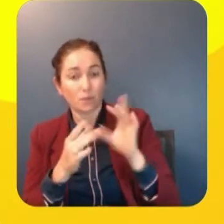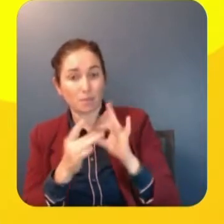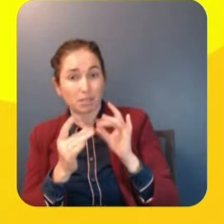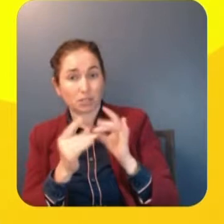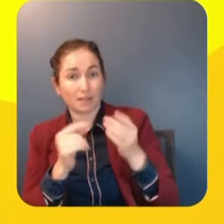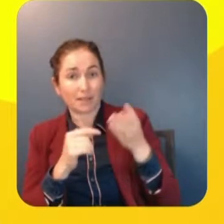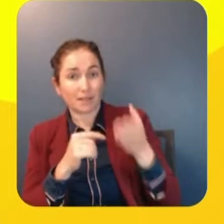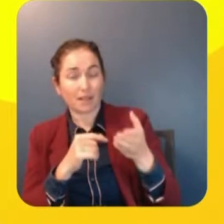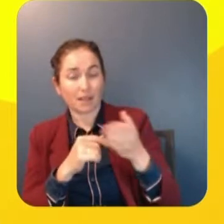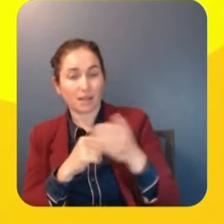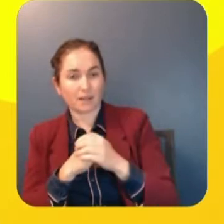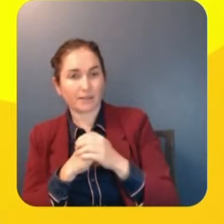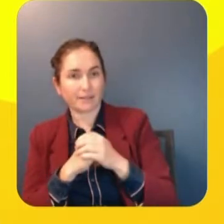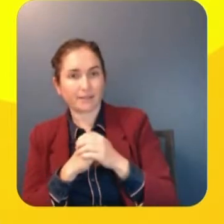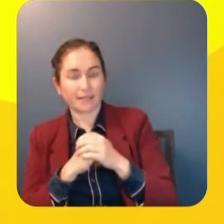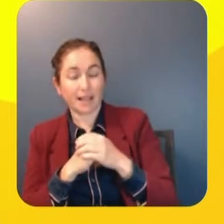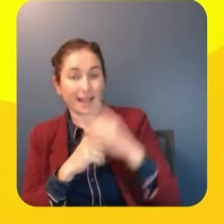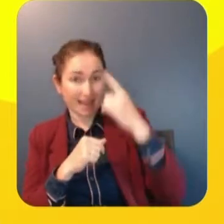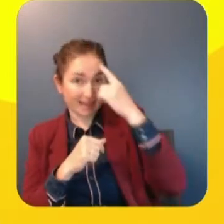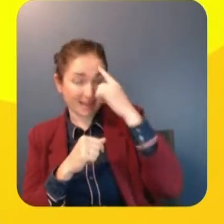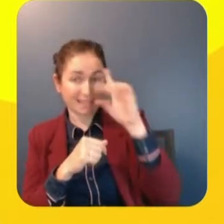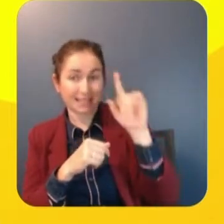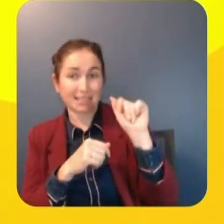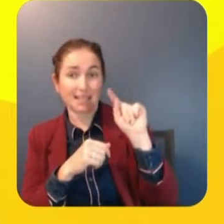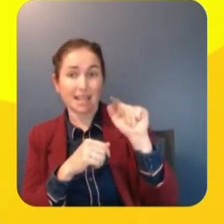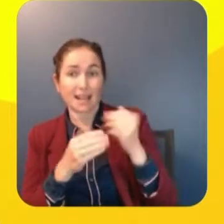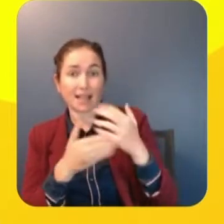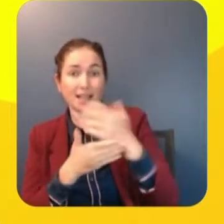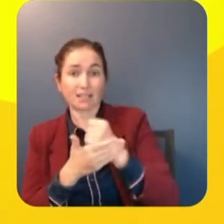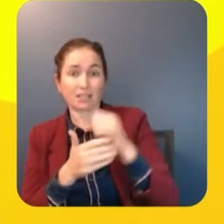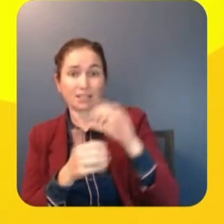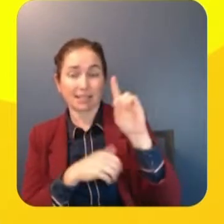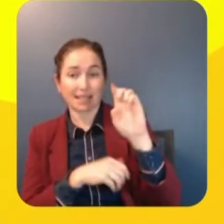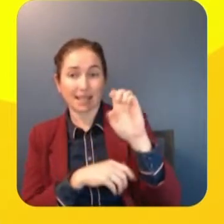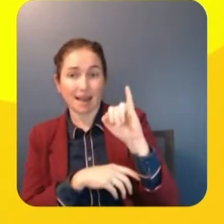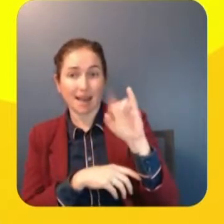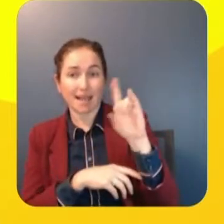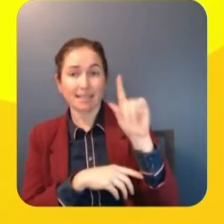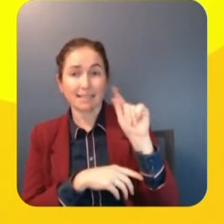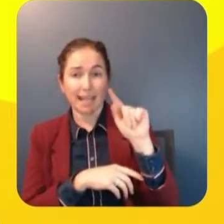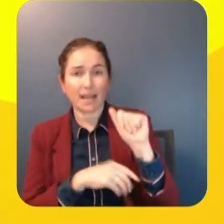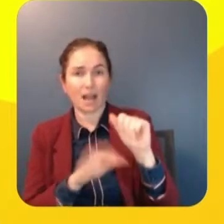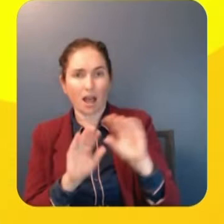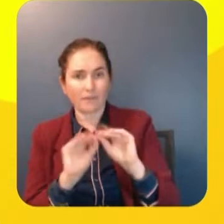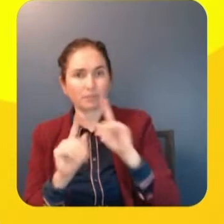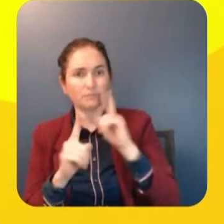and I think the collection of DEI data is obviously a cornerstone in a lot of the work that we're doing here.